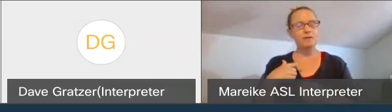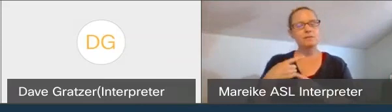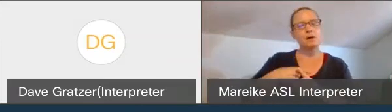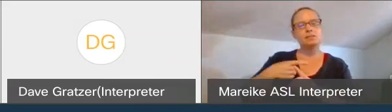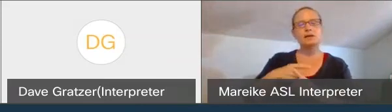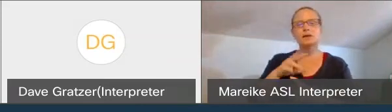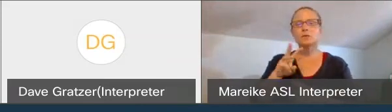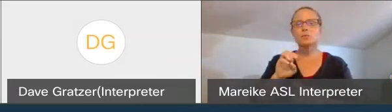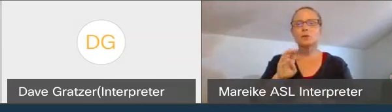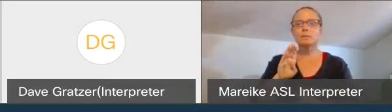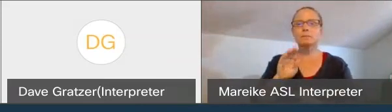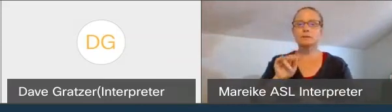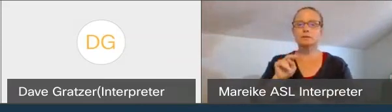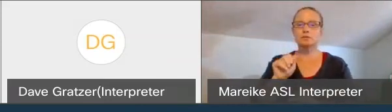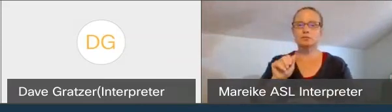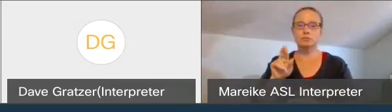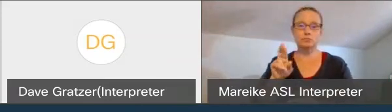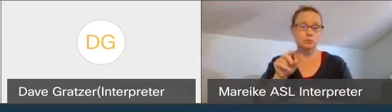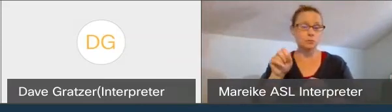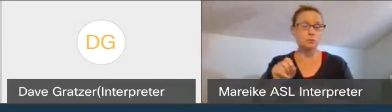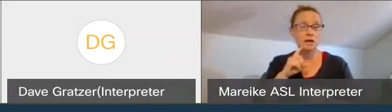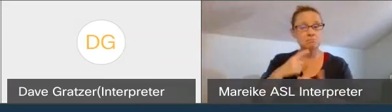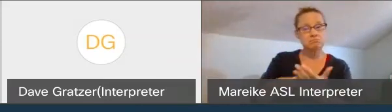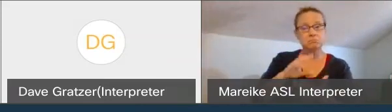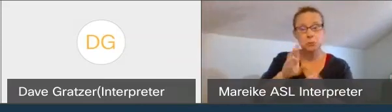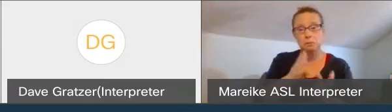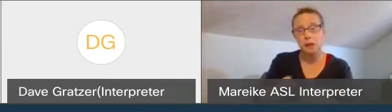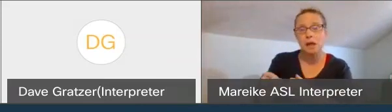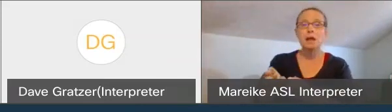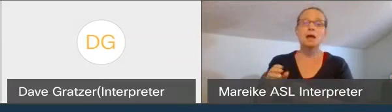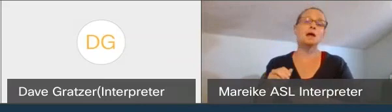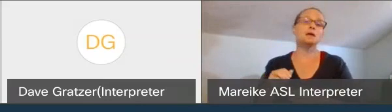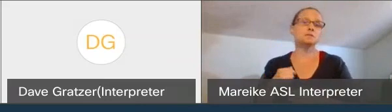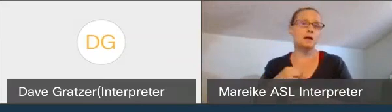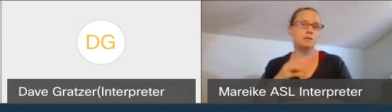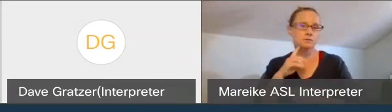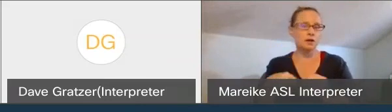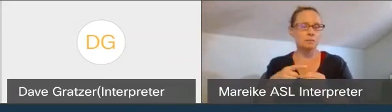you're able to go on and you can discuss what your plans might be. I'm talking about towns big and small.